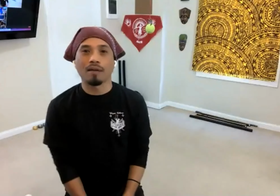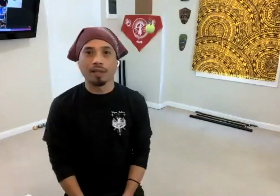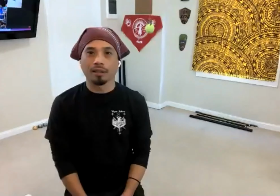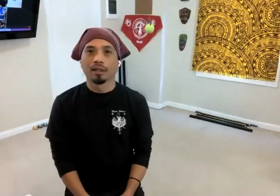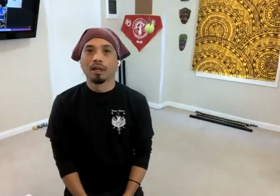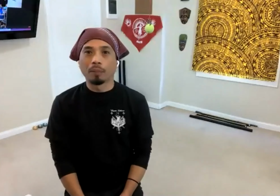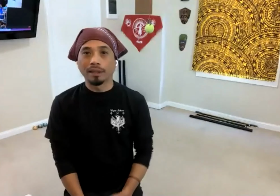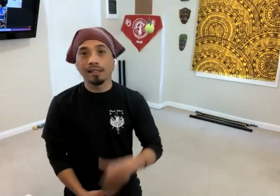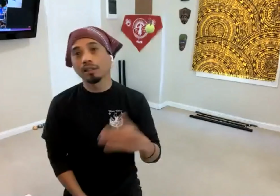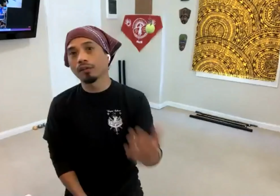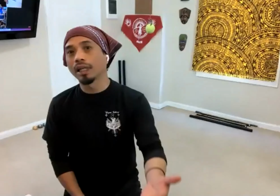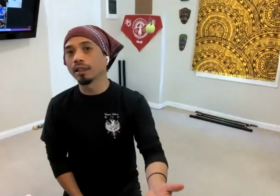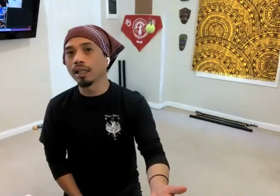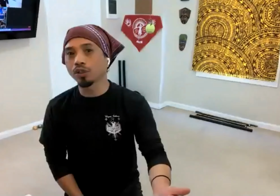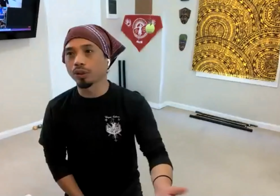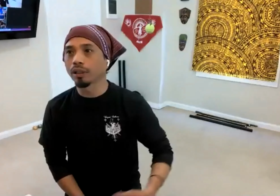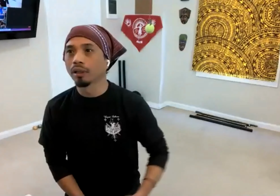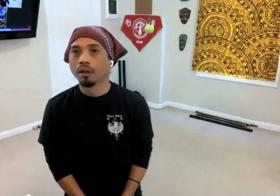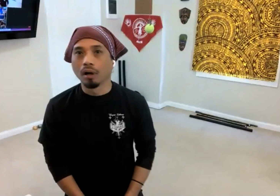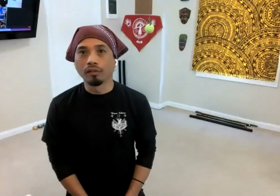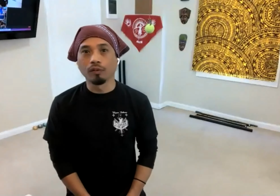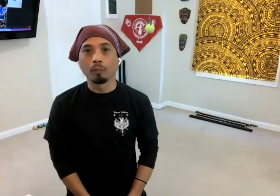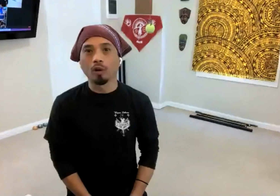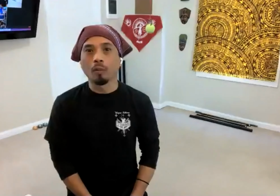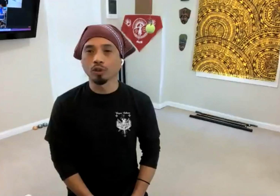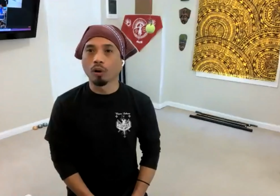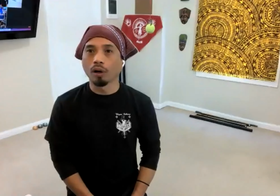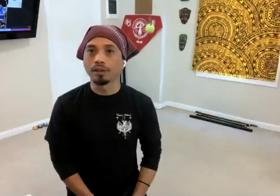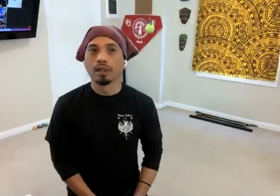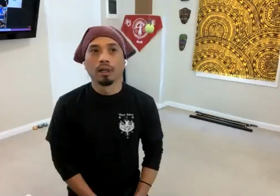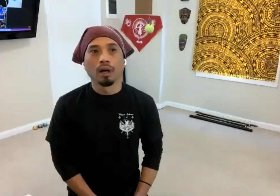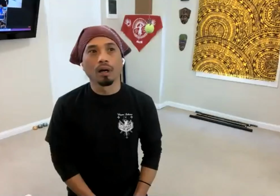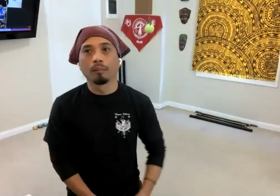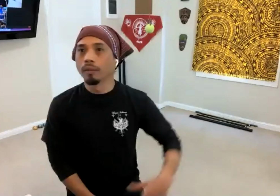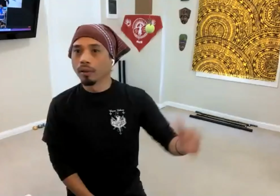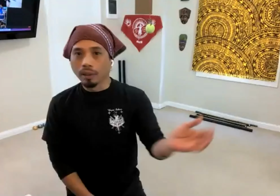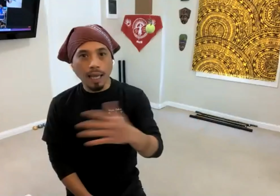BUT THAT'S ANOTHER HIDDEN HISTORY OF THE FILIPINO MARTIAL